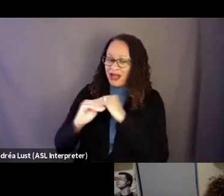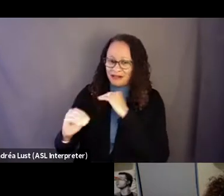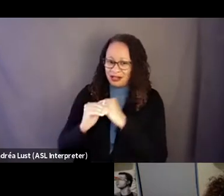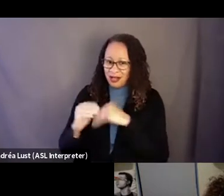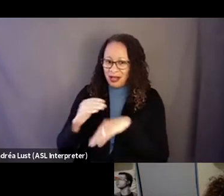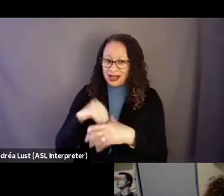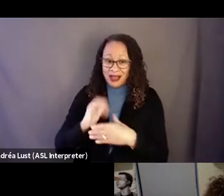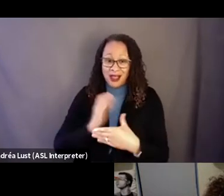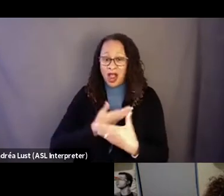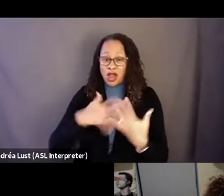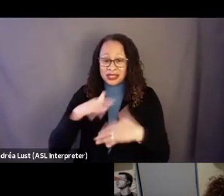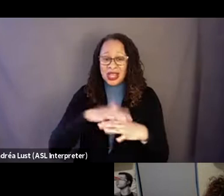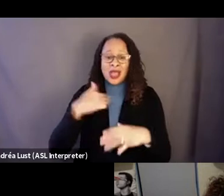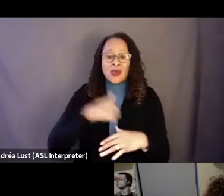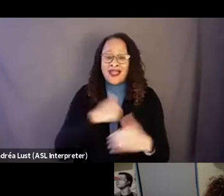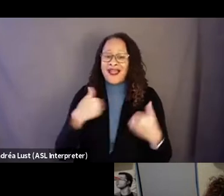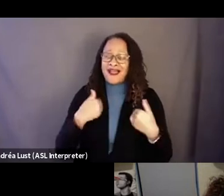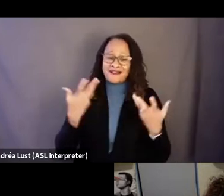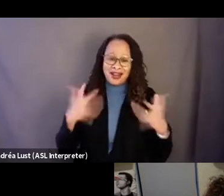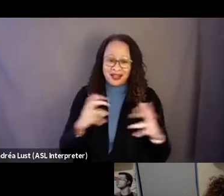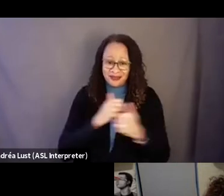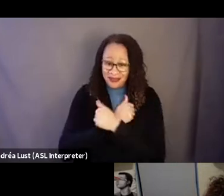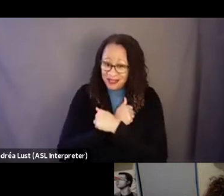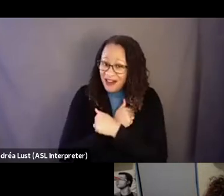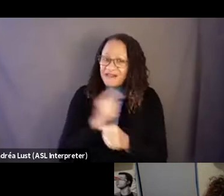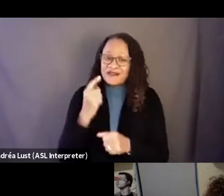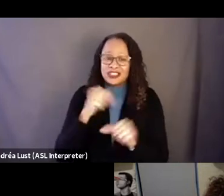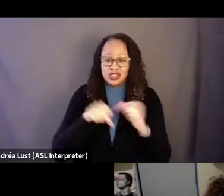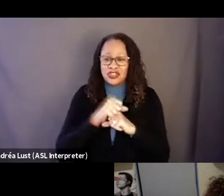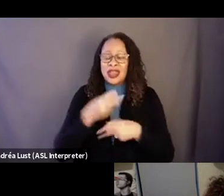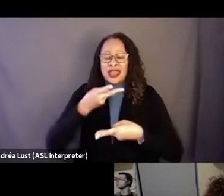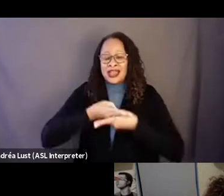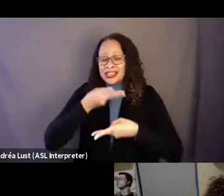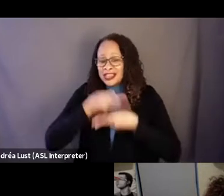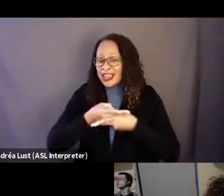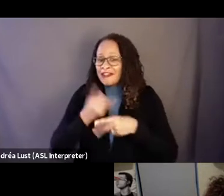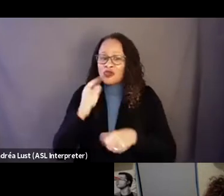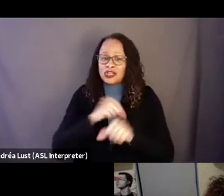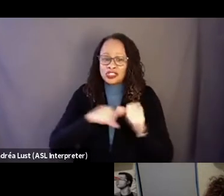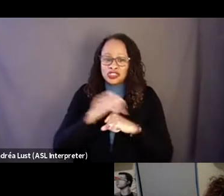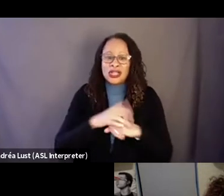we have loved each other and we have cared for each other and we have insisted on the value of our lives